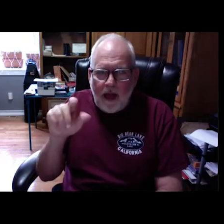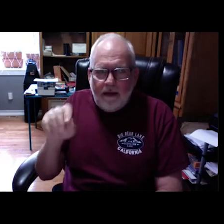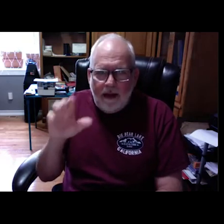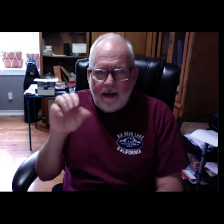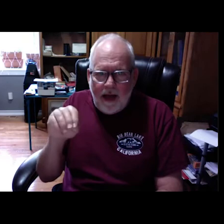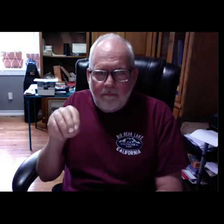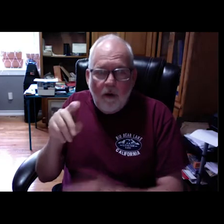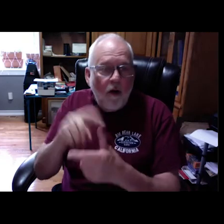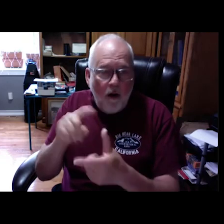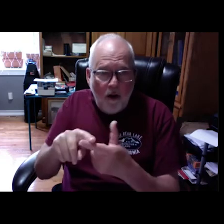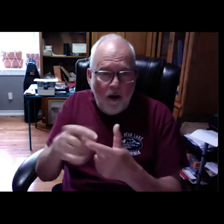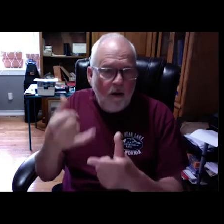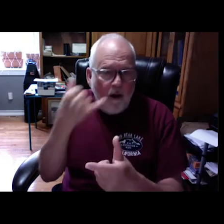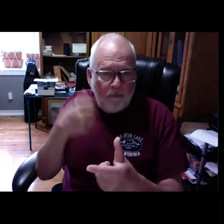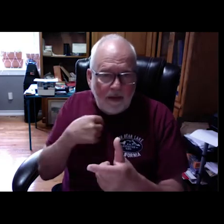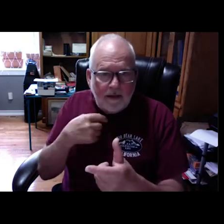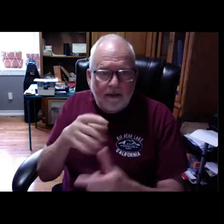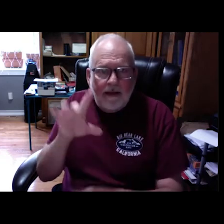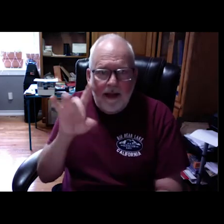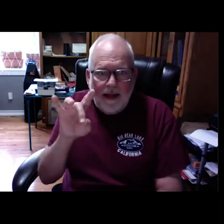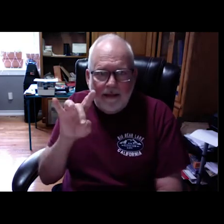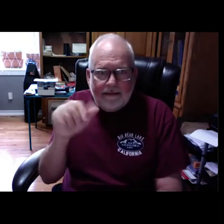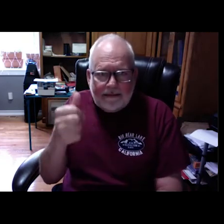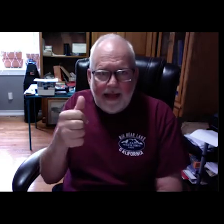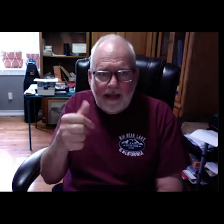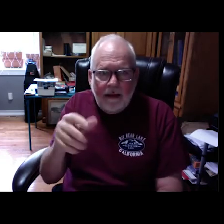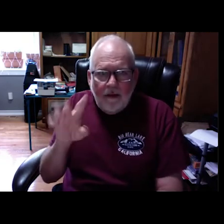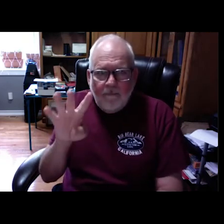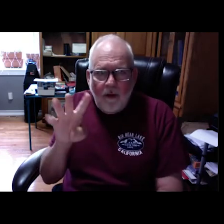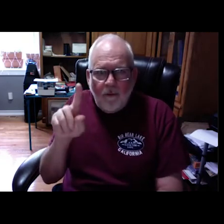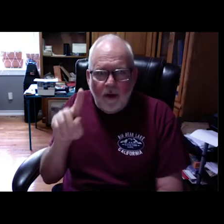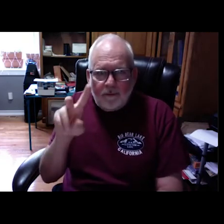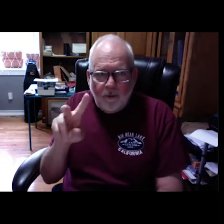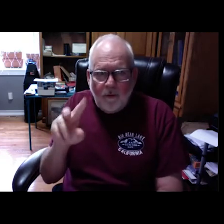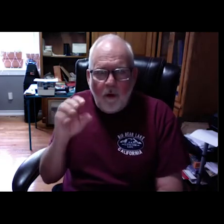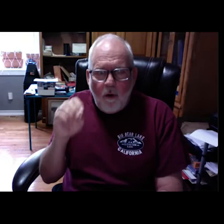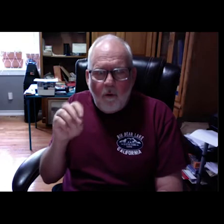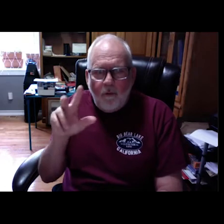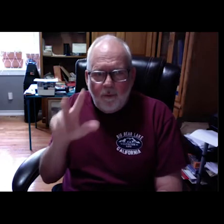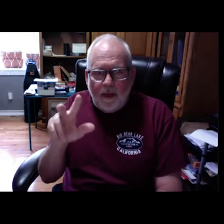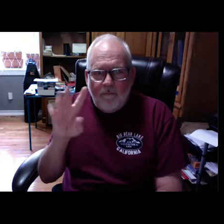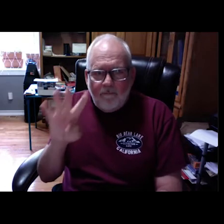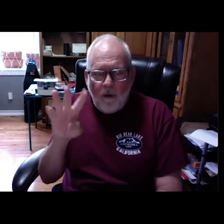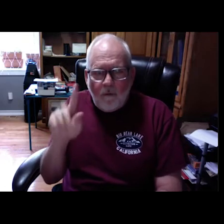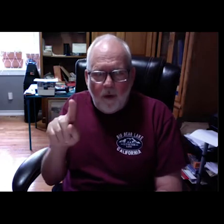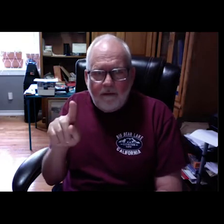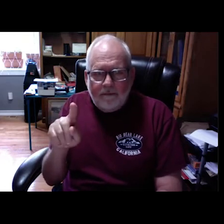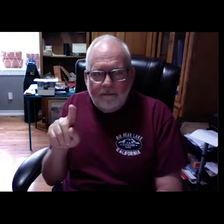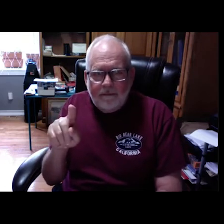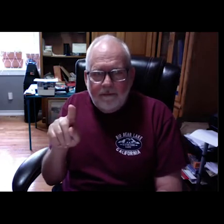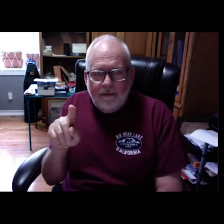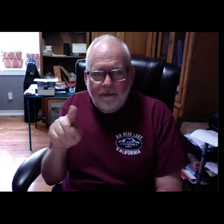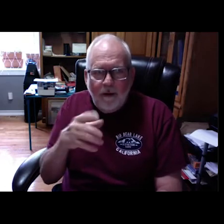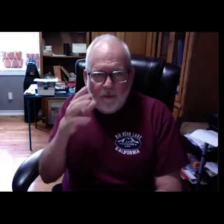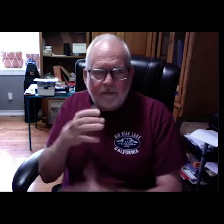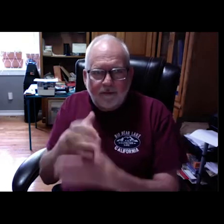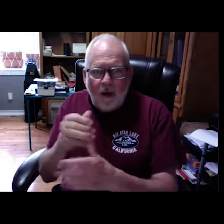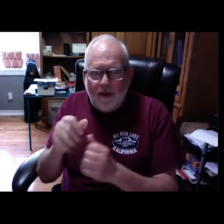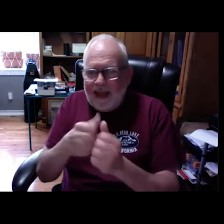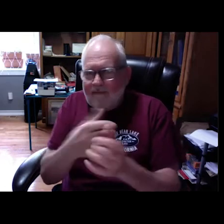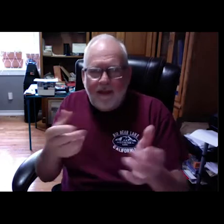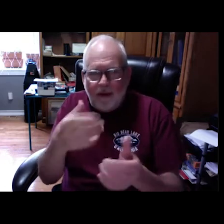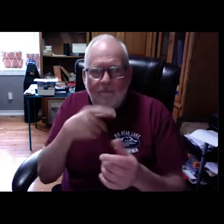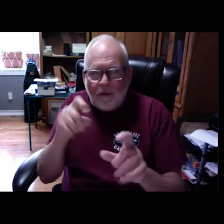is nvette1996@gmail.com, or you can go ahead and give me a call: 810-412-0341.